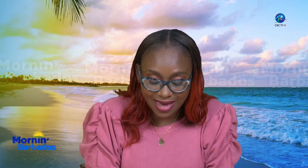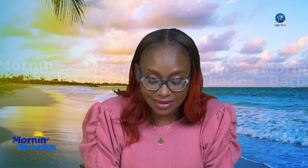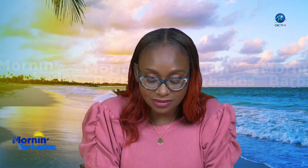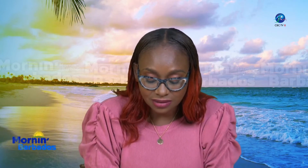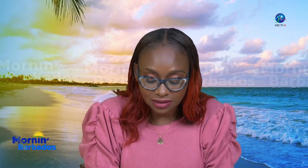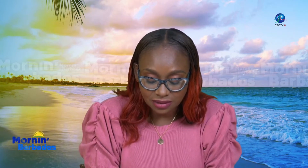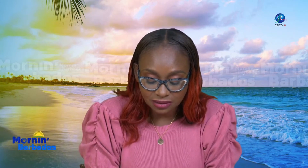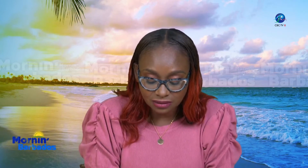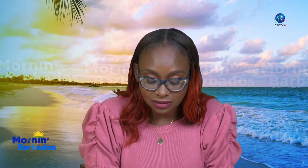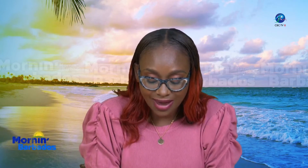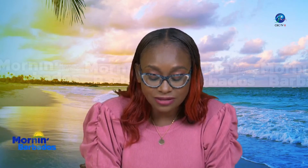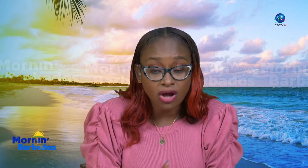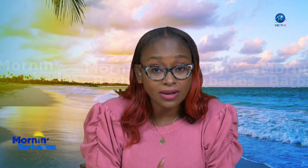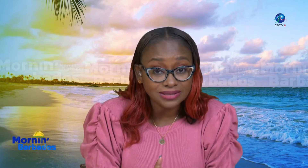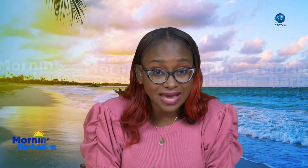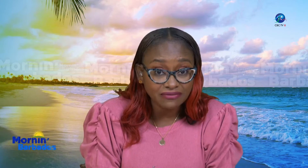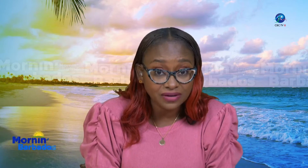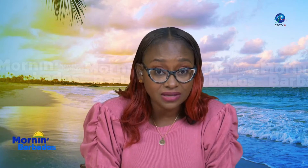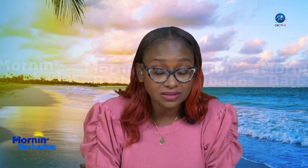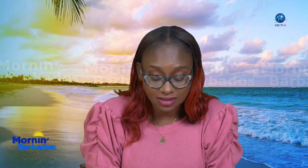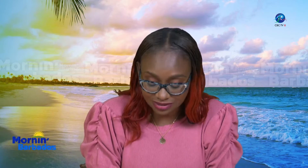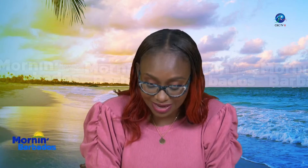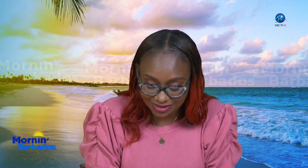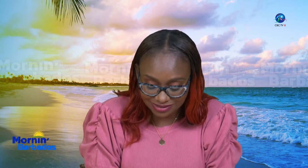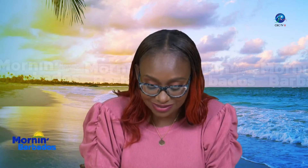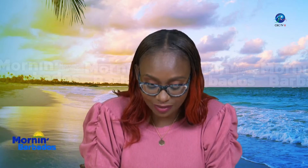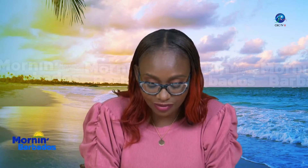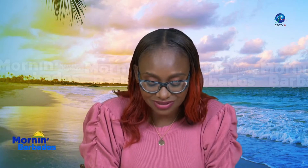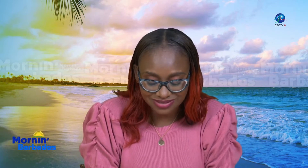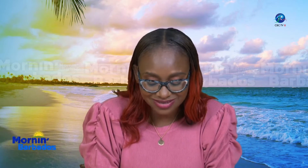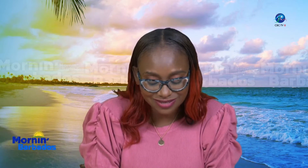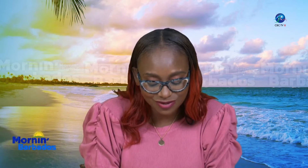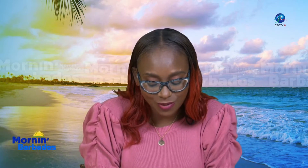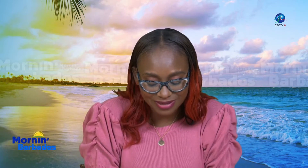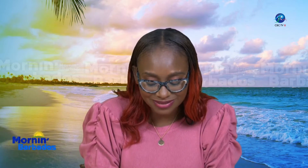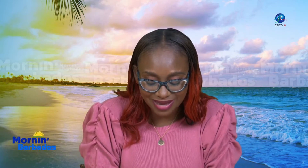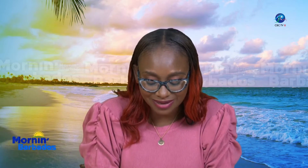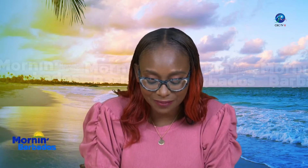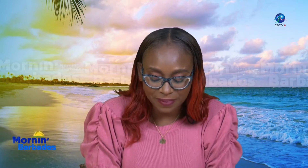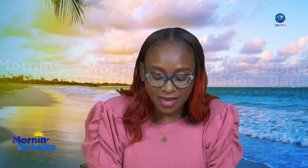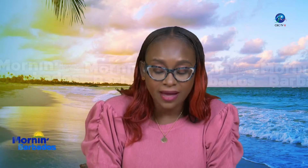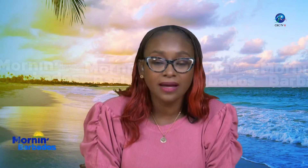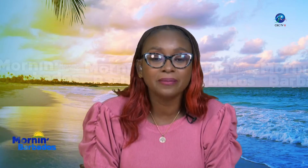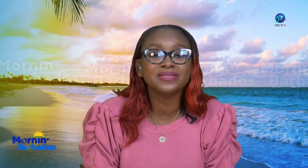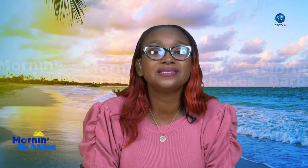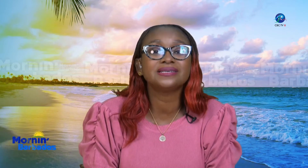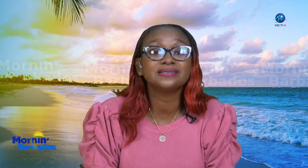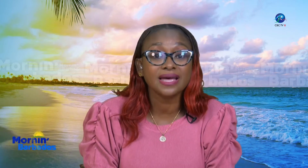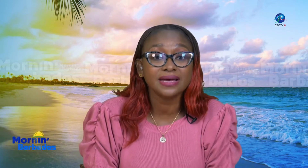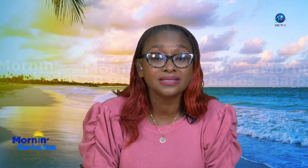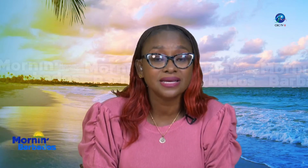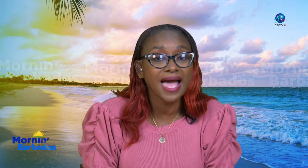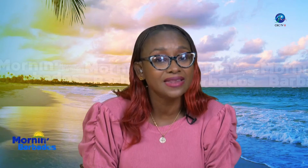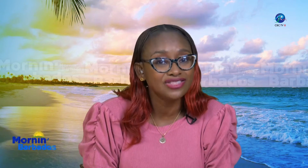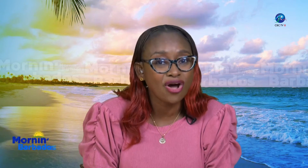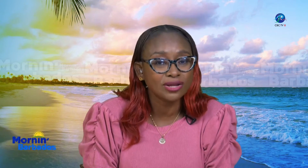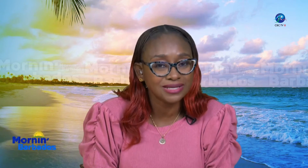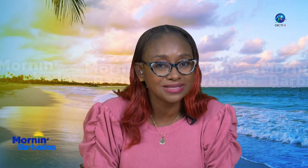that and not deafness that disables this this is quite telling um the society and not the